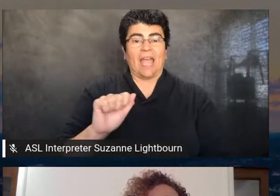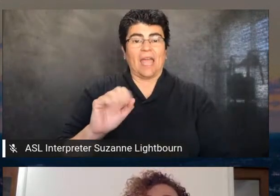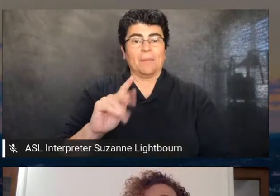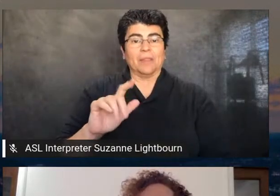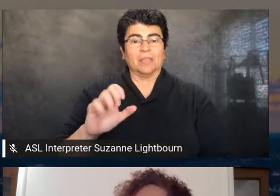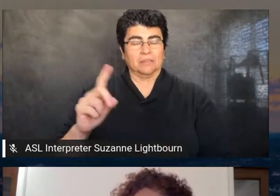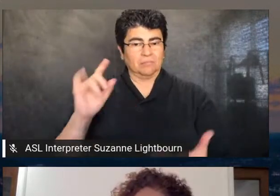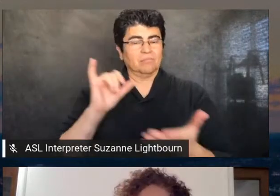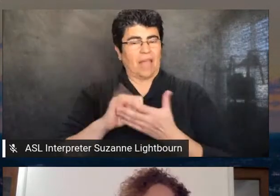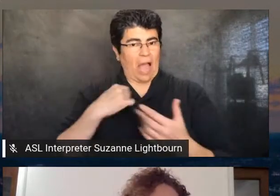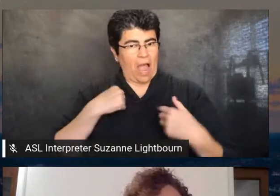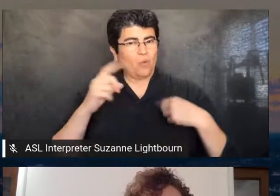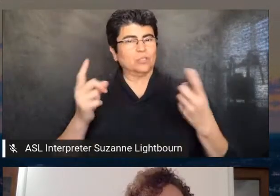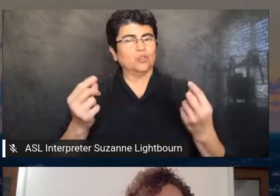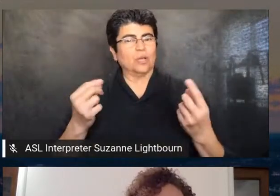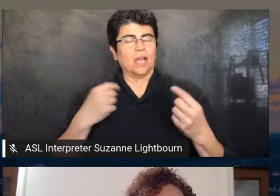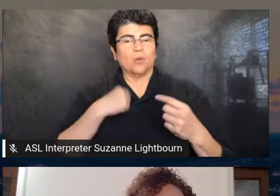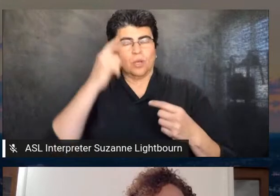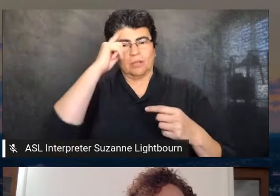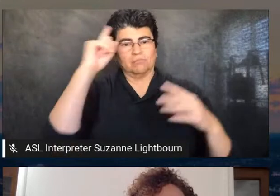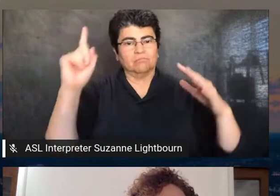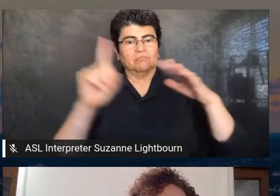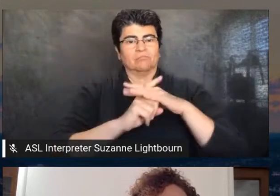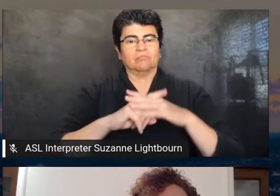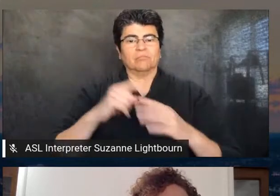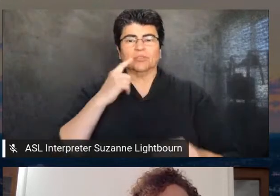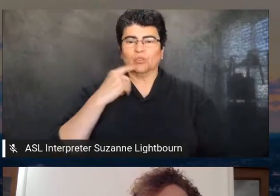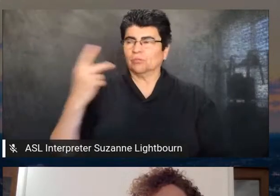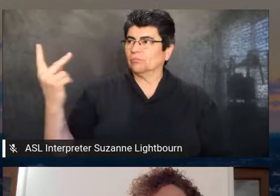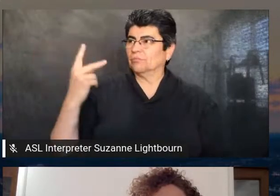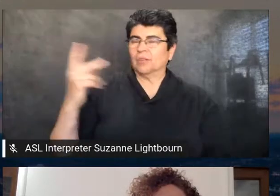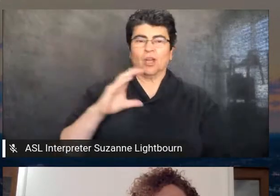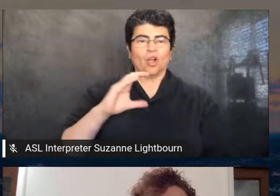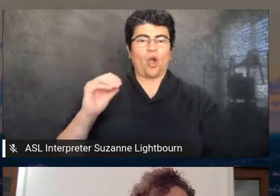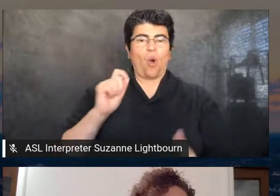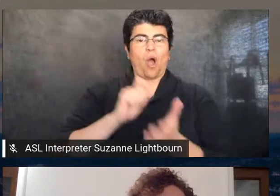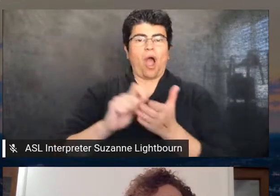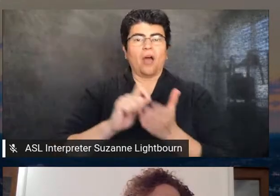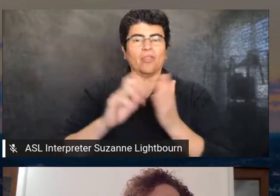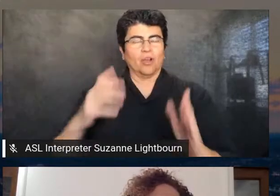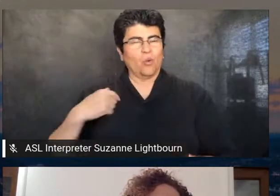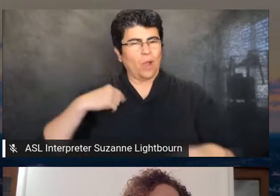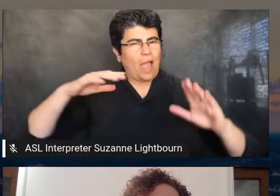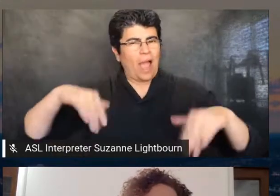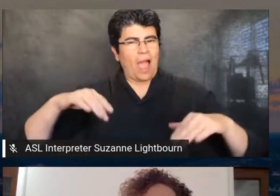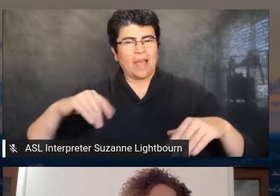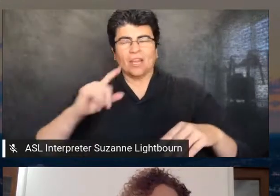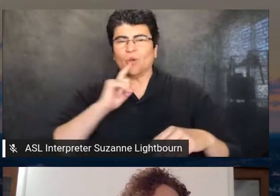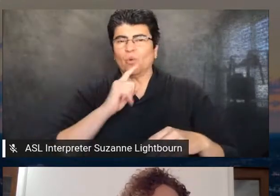and it occurred to Kalpana and I, one of the co authors, that we hadn't actually consulted with